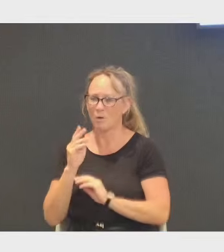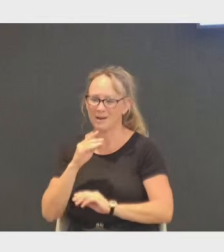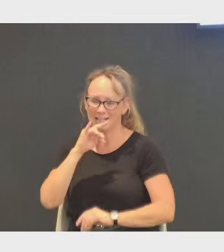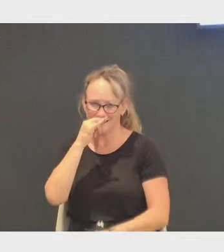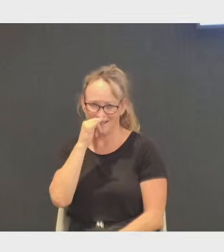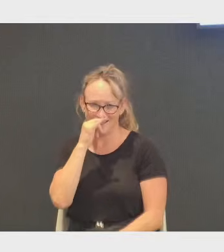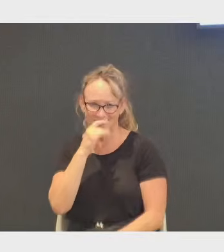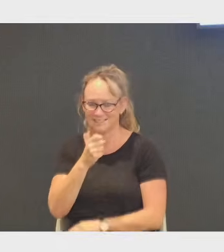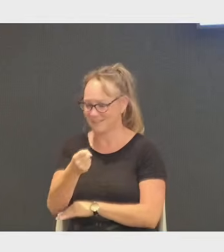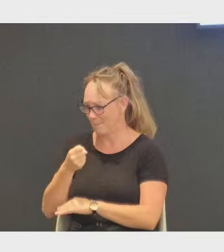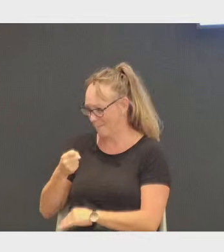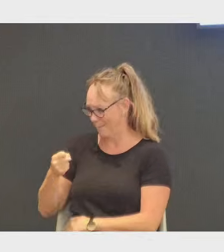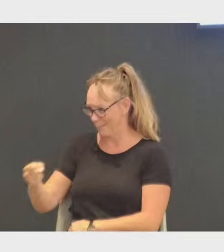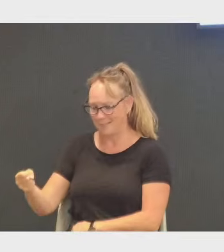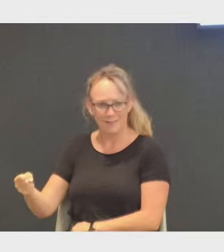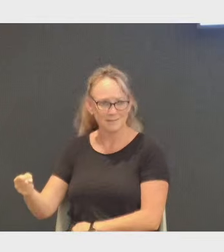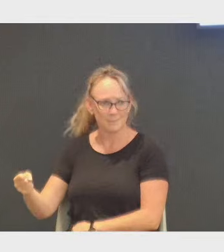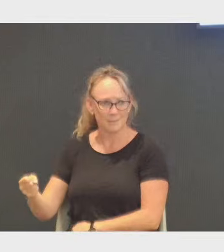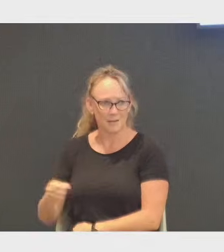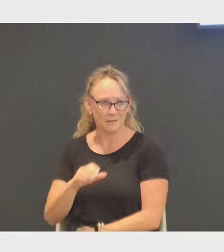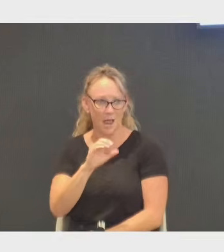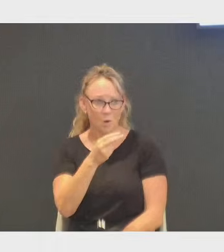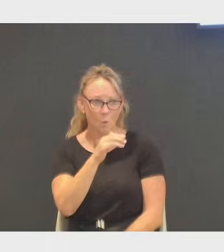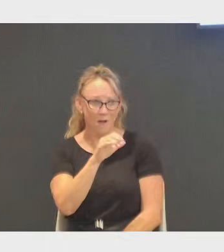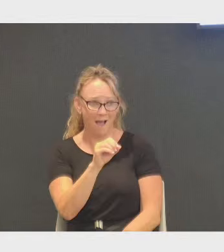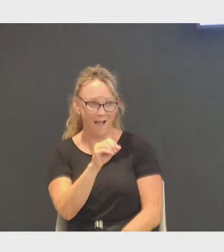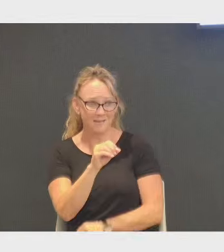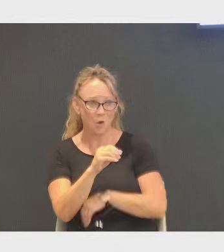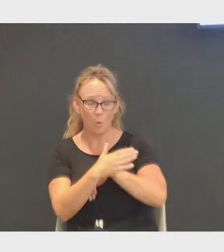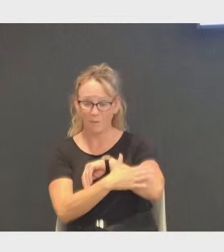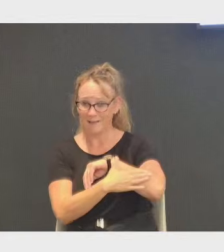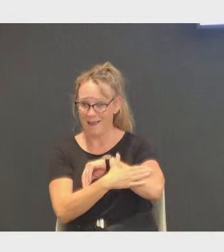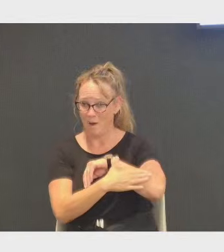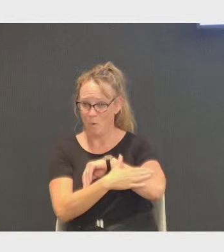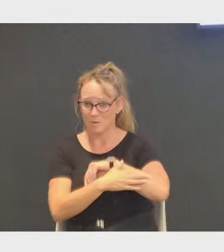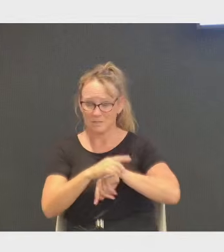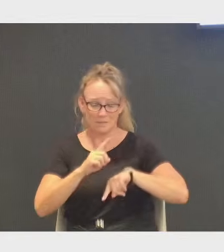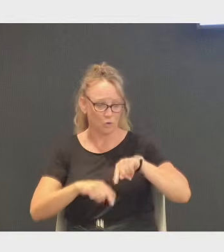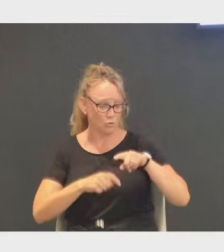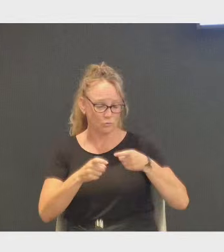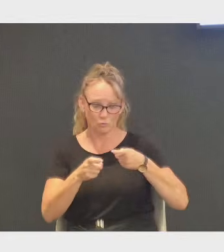noted also that Ohio counties have very limited ability to control out of home placements. Um,